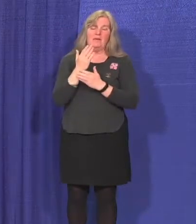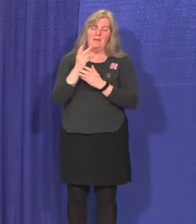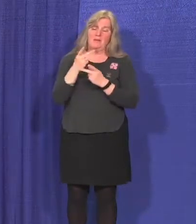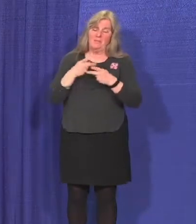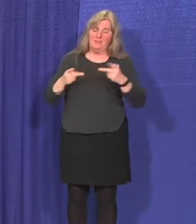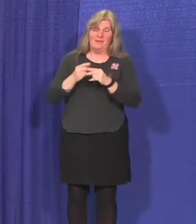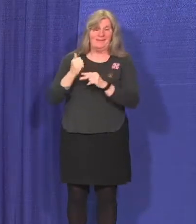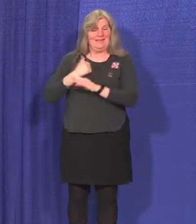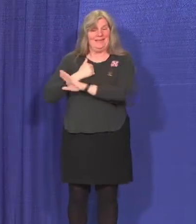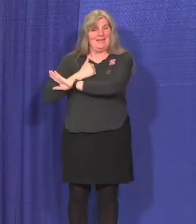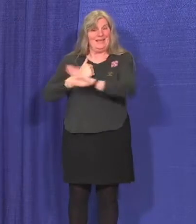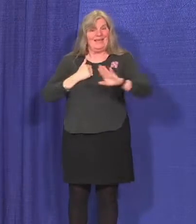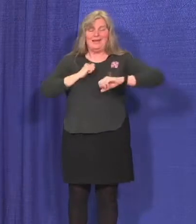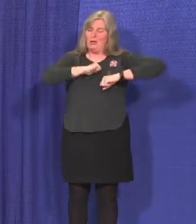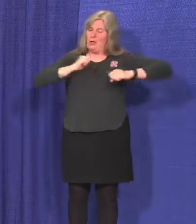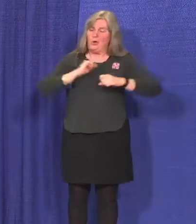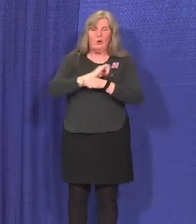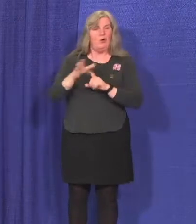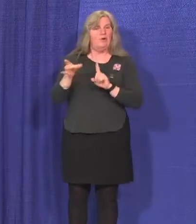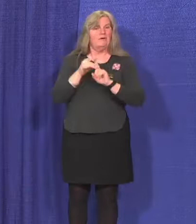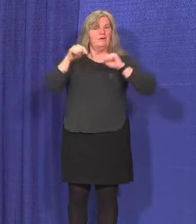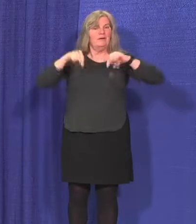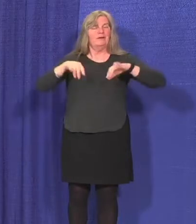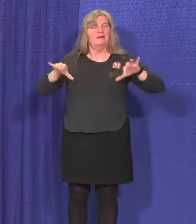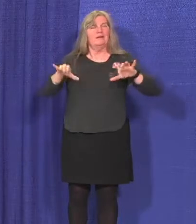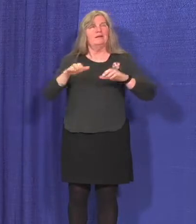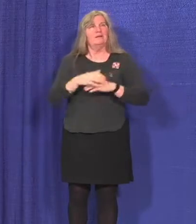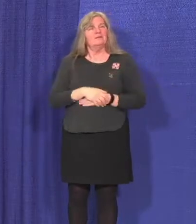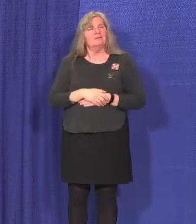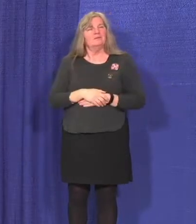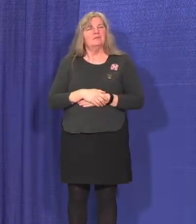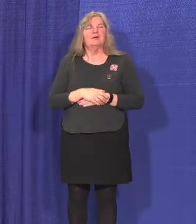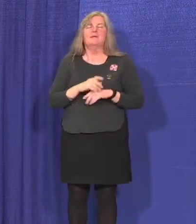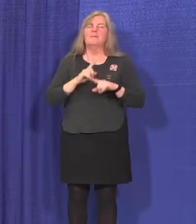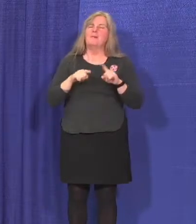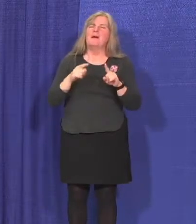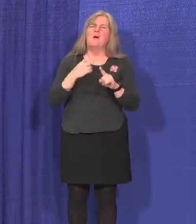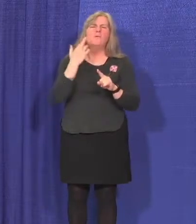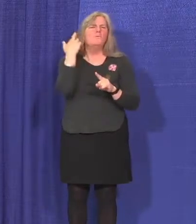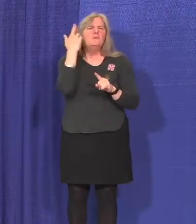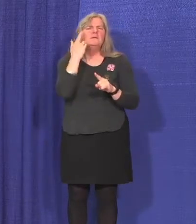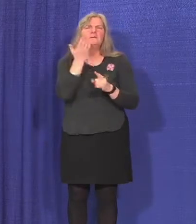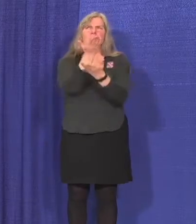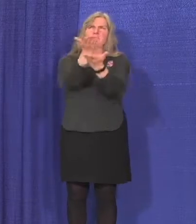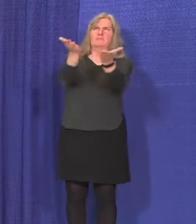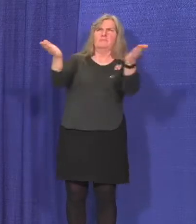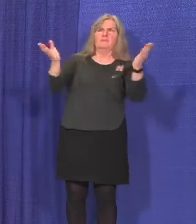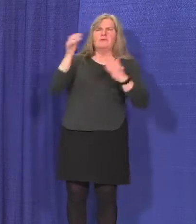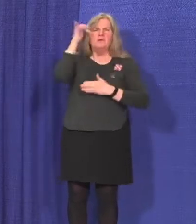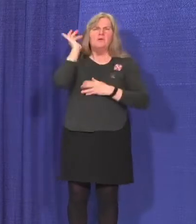extremely fortunate and grateful to be here in the Yukon.